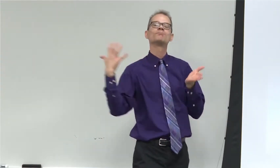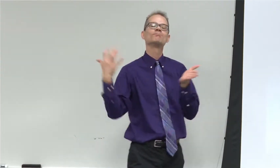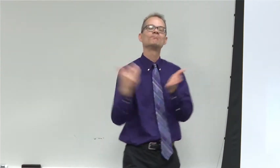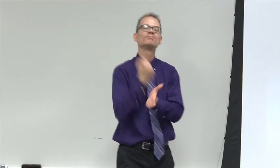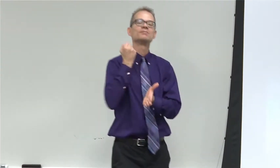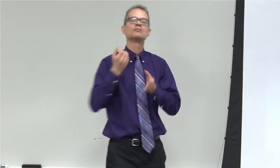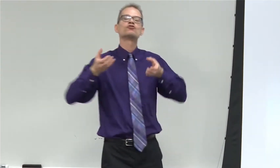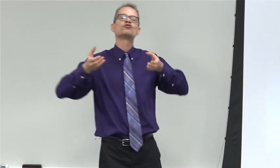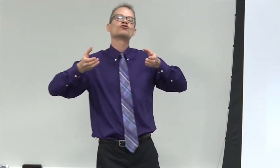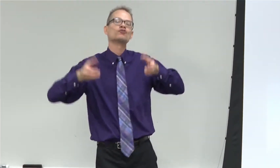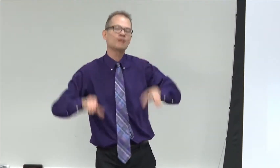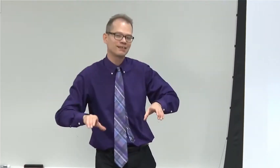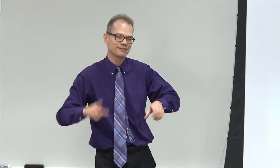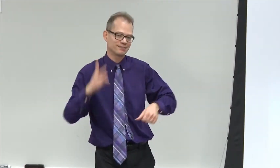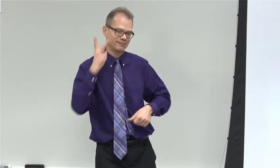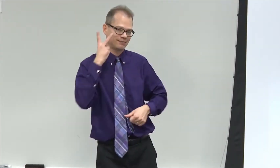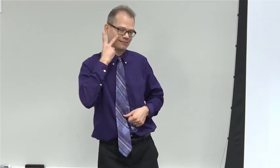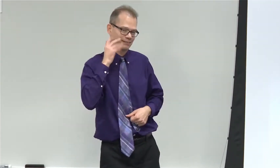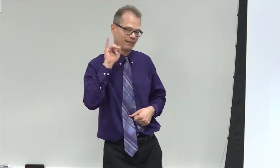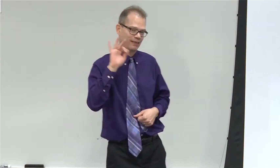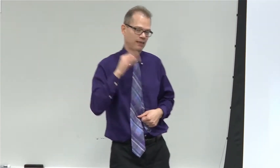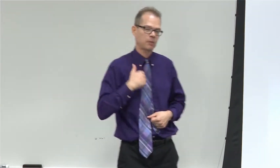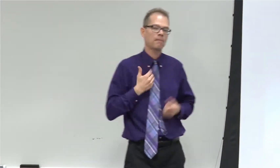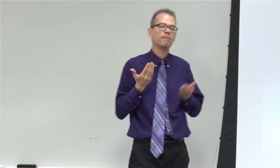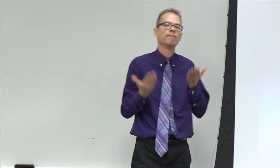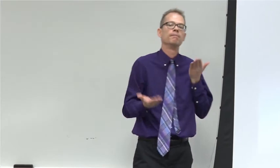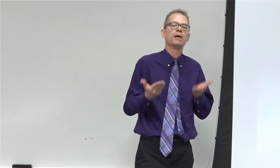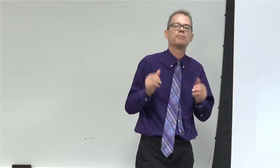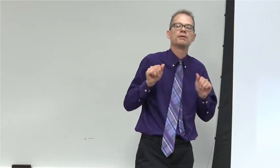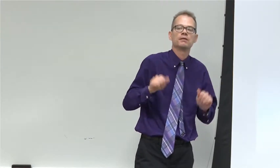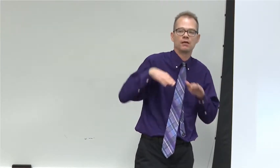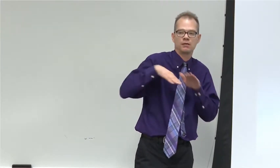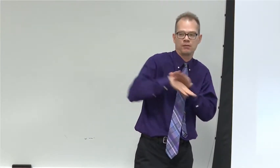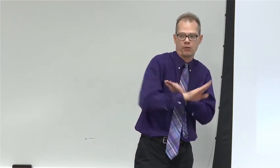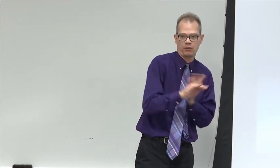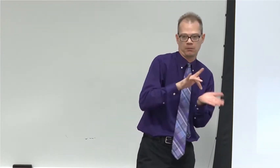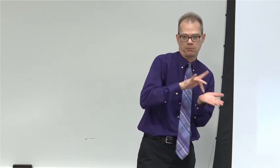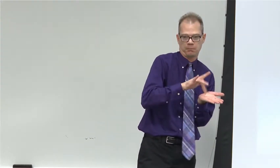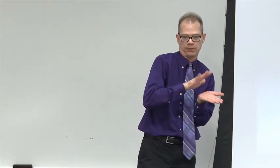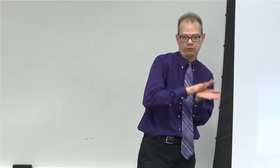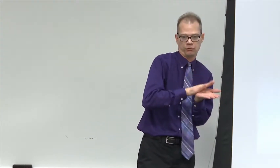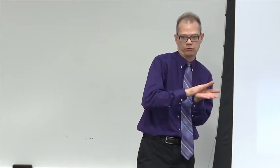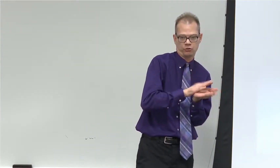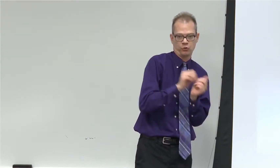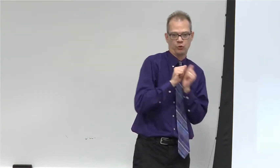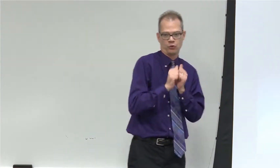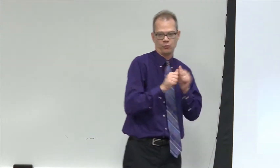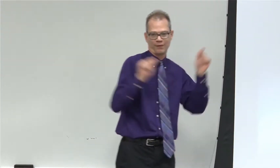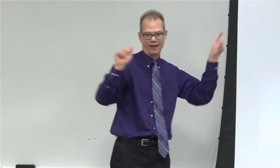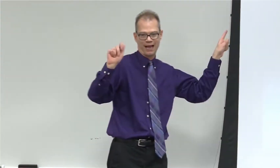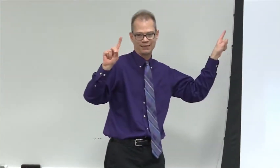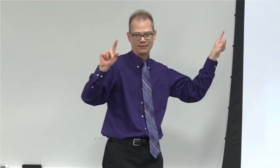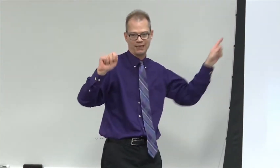So I thought that I wanted to capitalize on that chance and see if maybe I would be able to get into medical school,